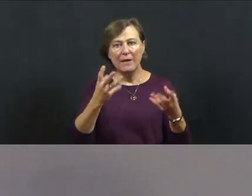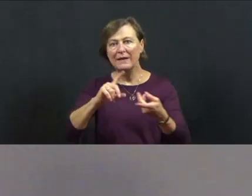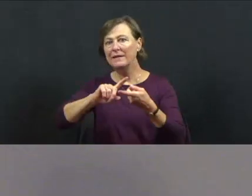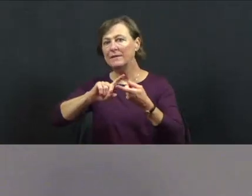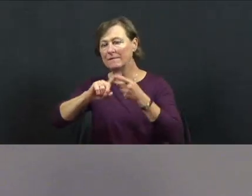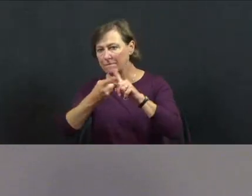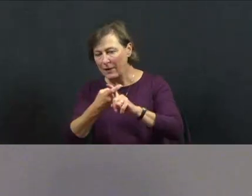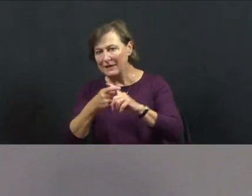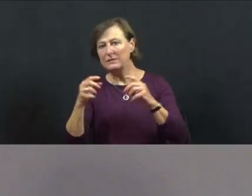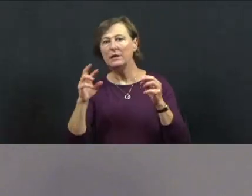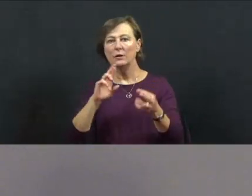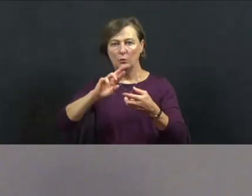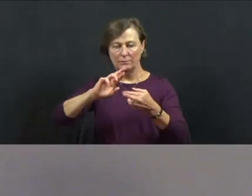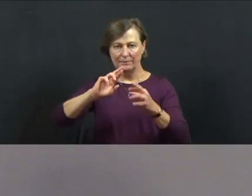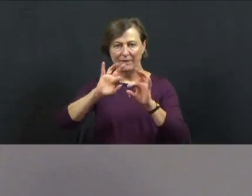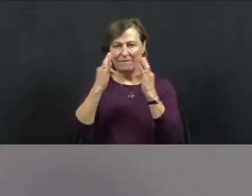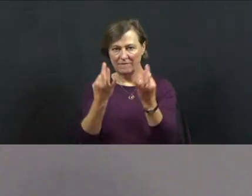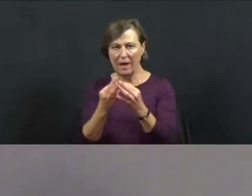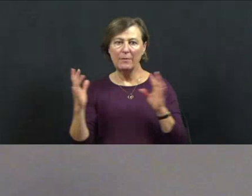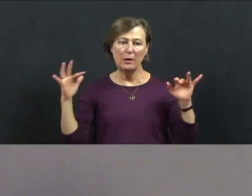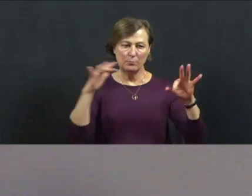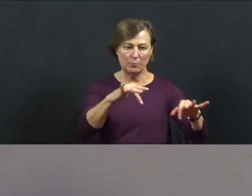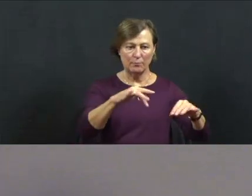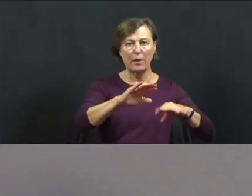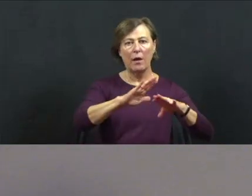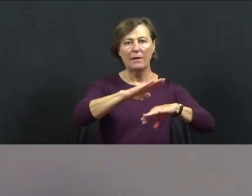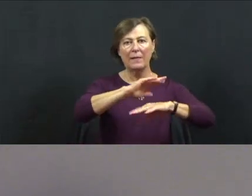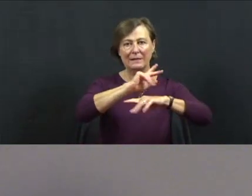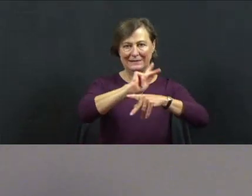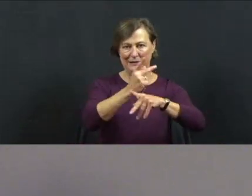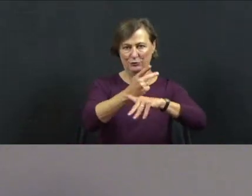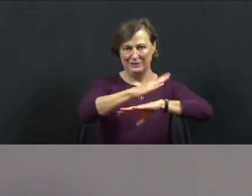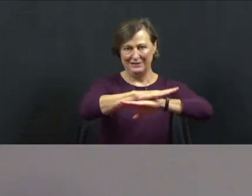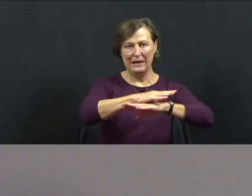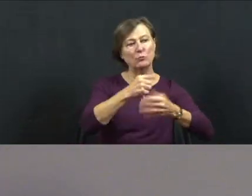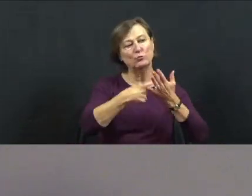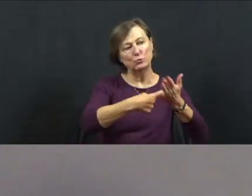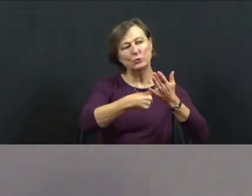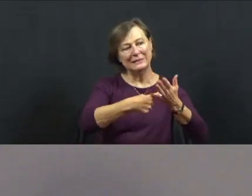kitchen table to discuss the current issues. Washington state had